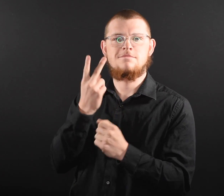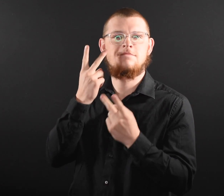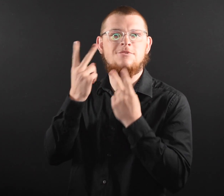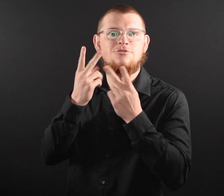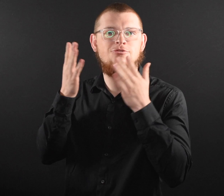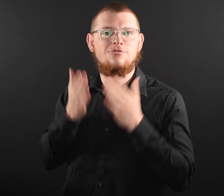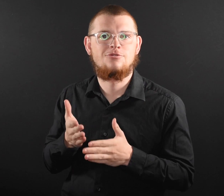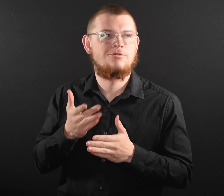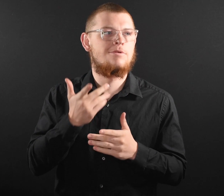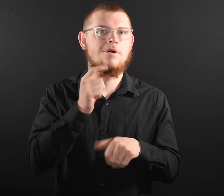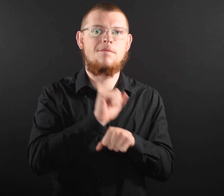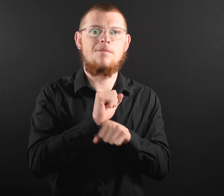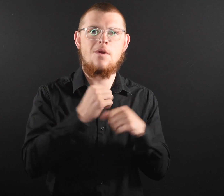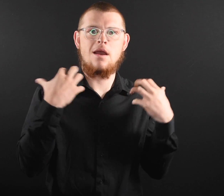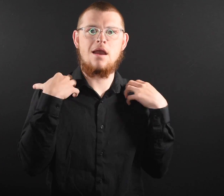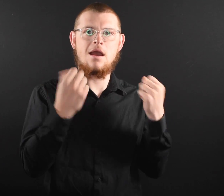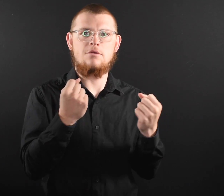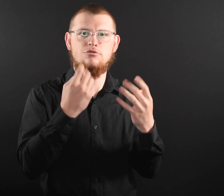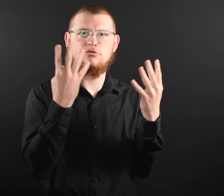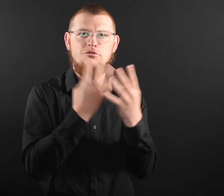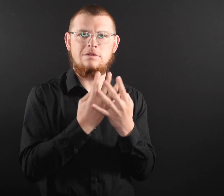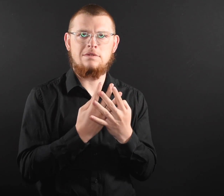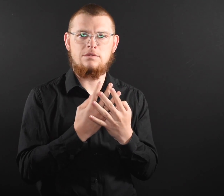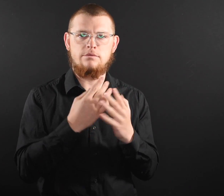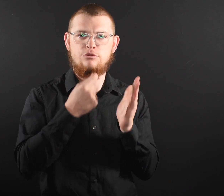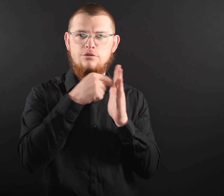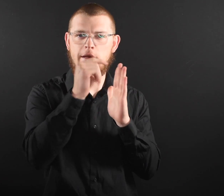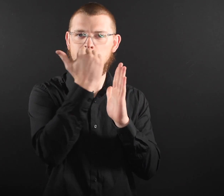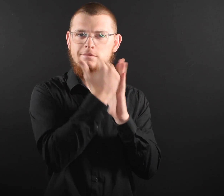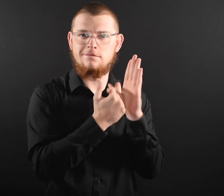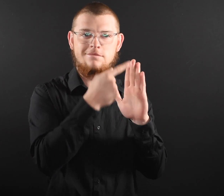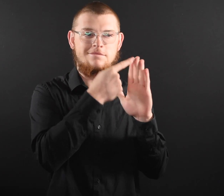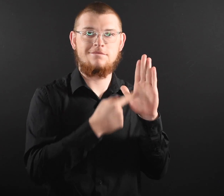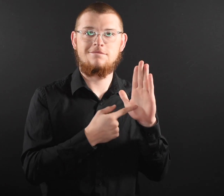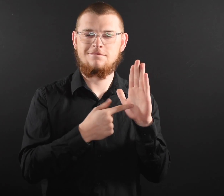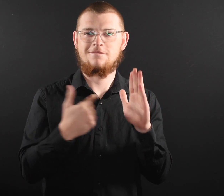Use the Visitor and Employee Health Screening Checklist to